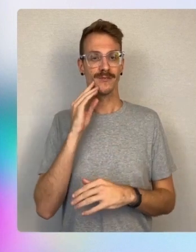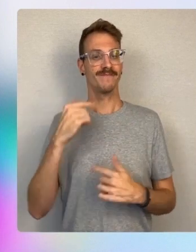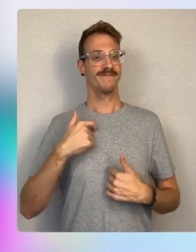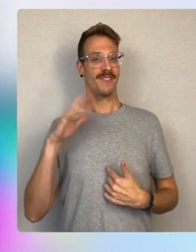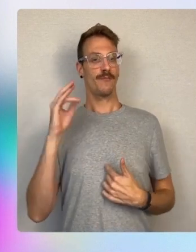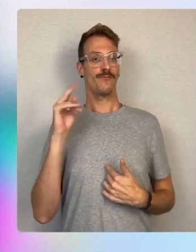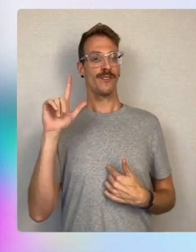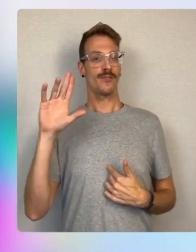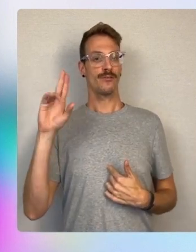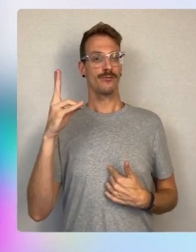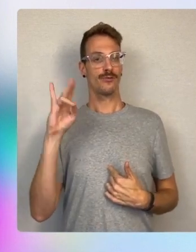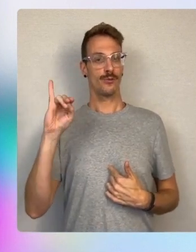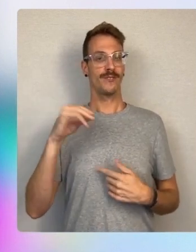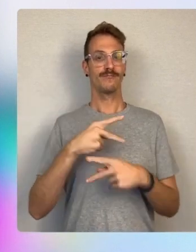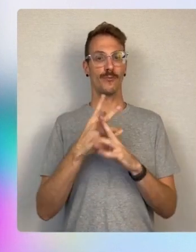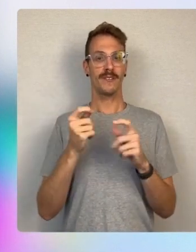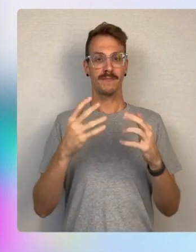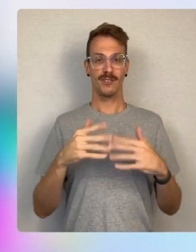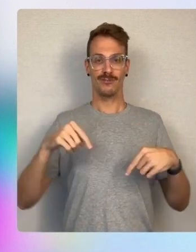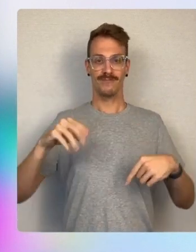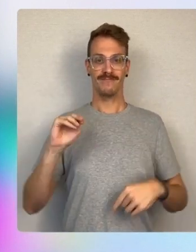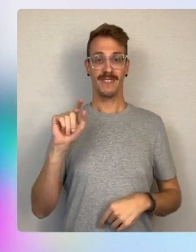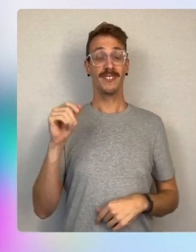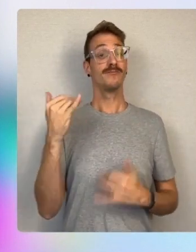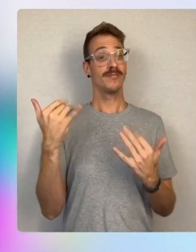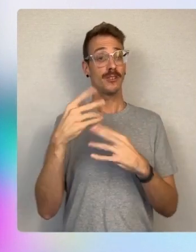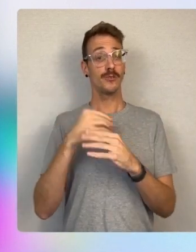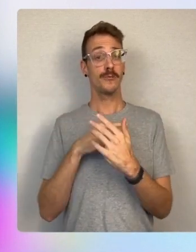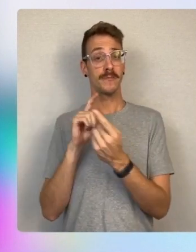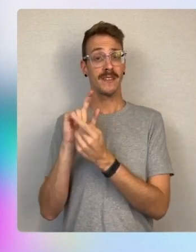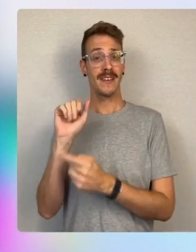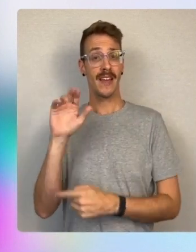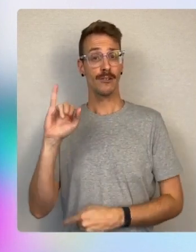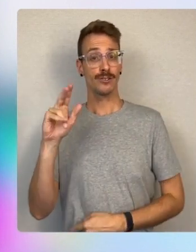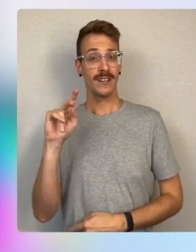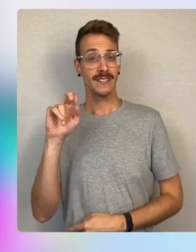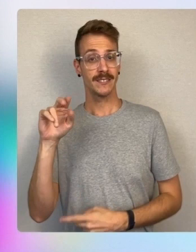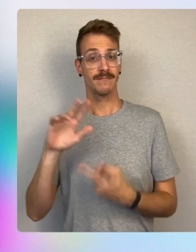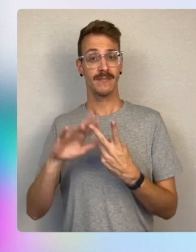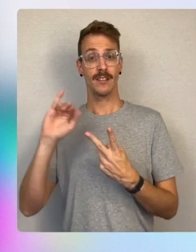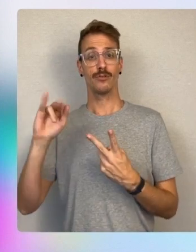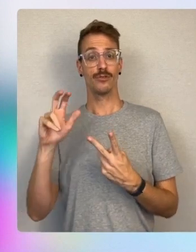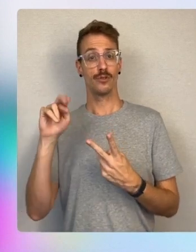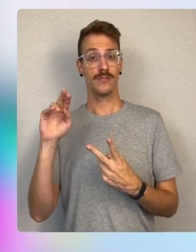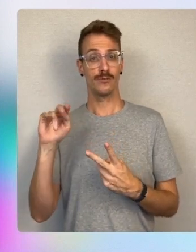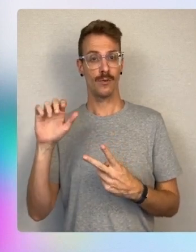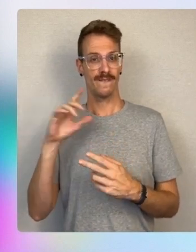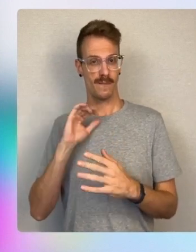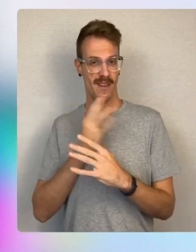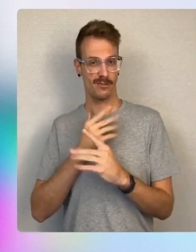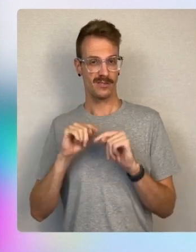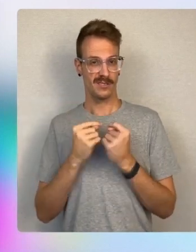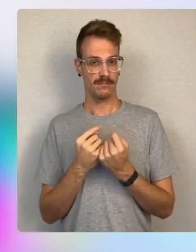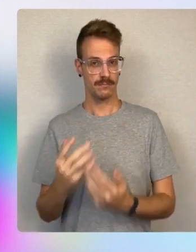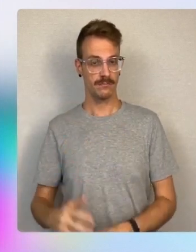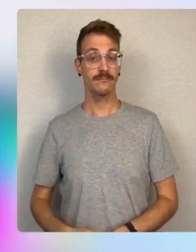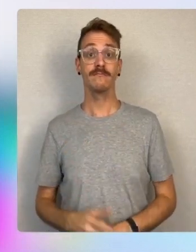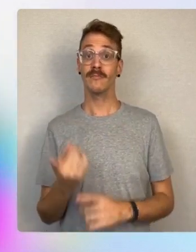I'm Rachel Choi, Product Manager at Meta. And today, you'll also meet Aaron Jackson and Julien Odent from our team.